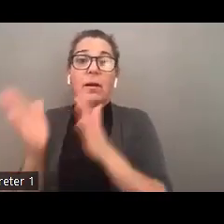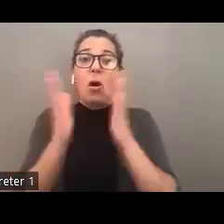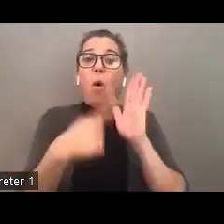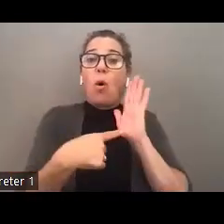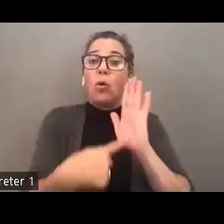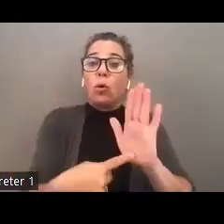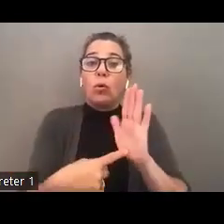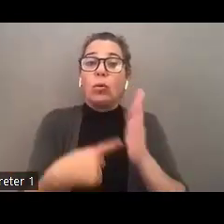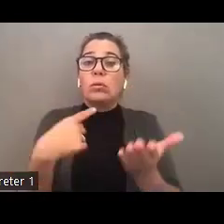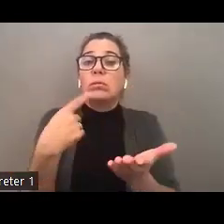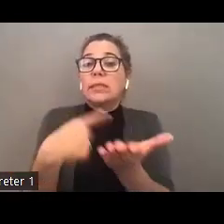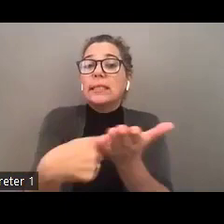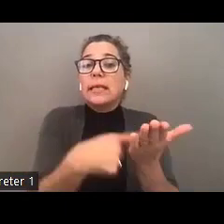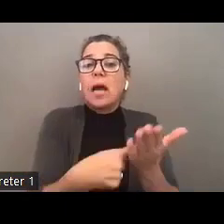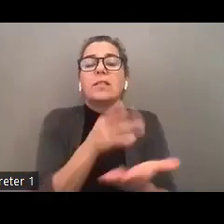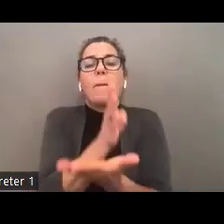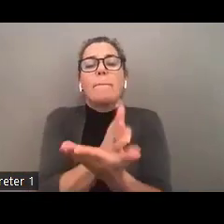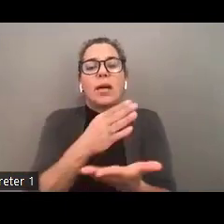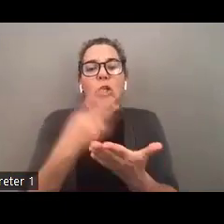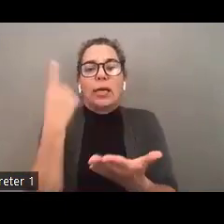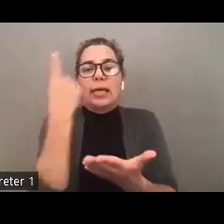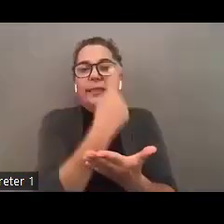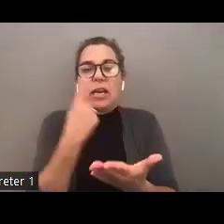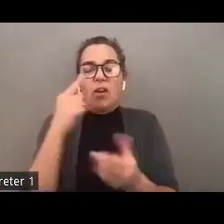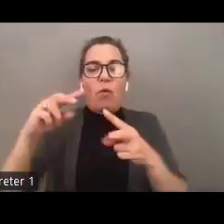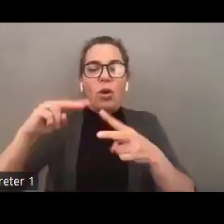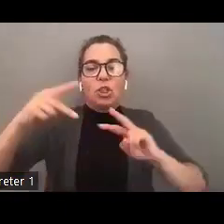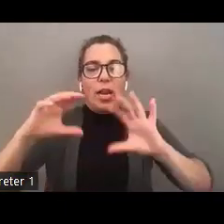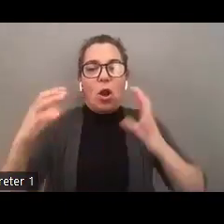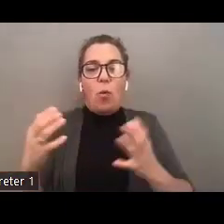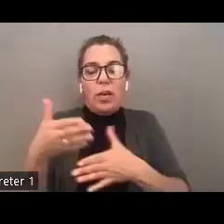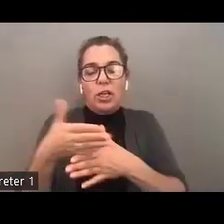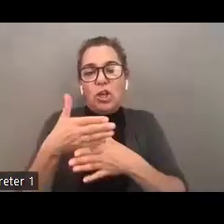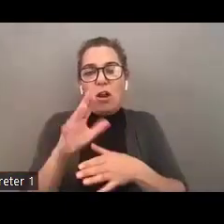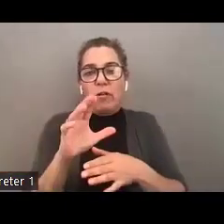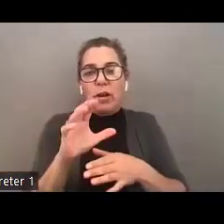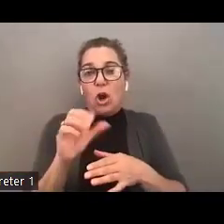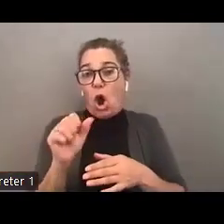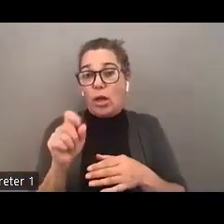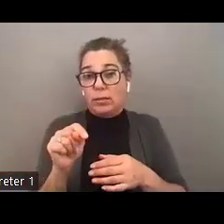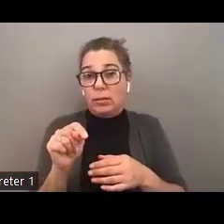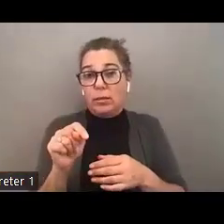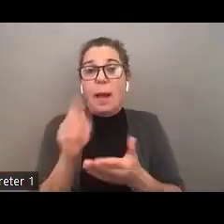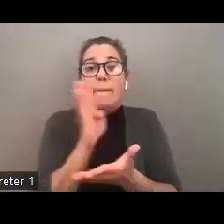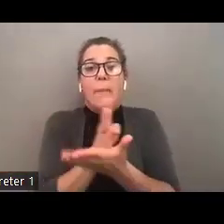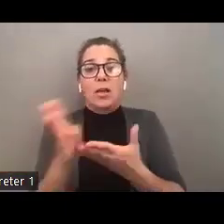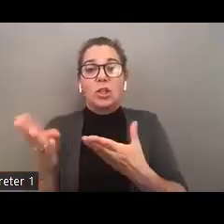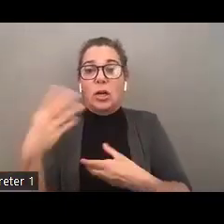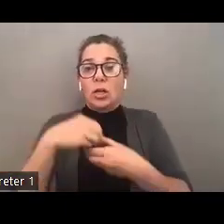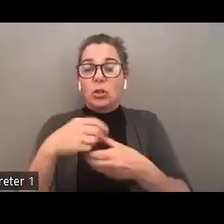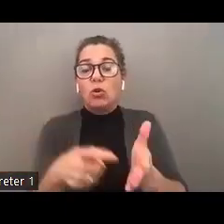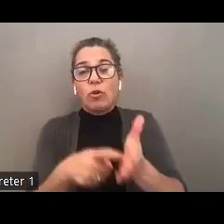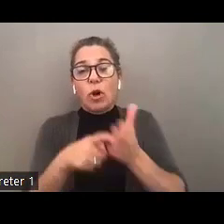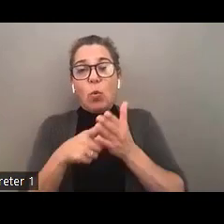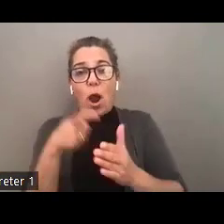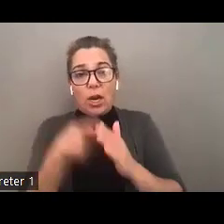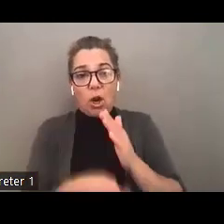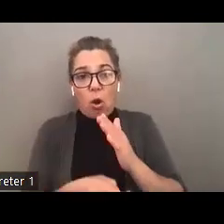is budget considerations for genomic data sharing costs. The budget should include required costs for genomic data management